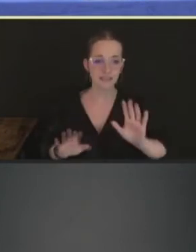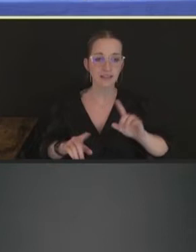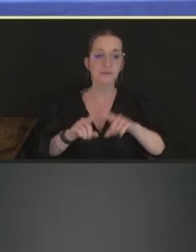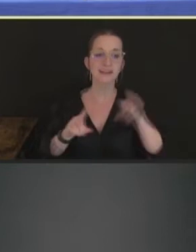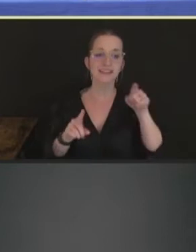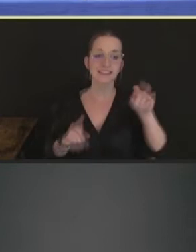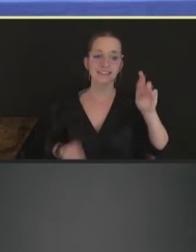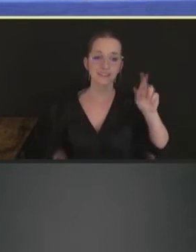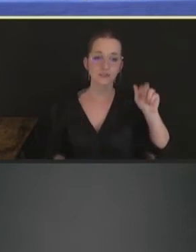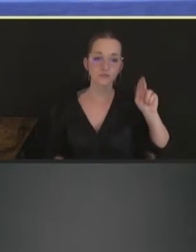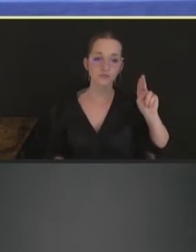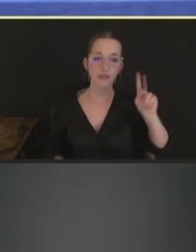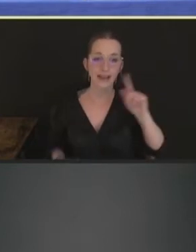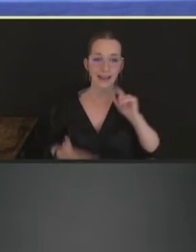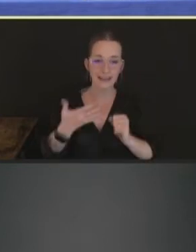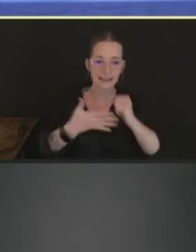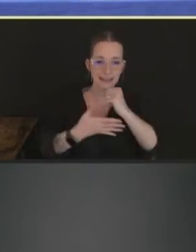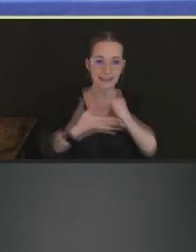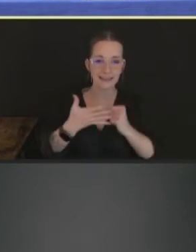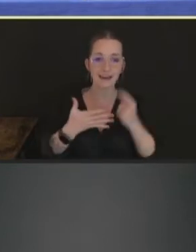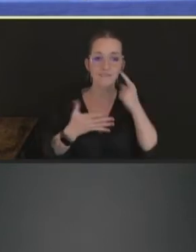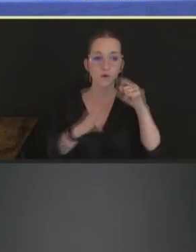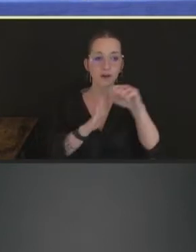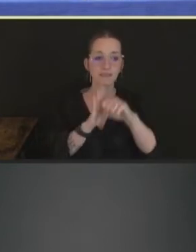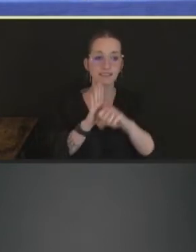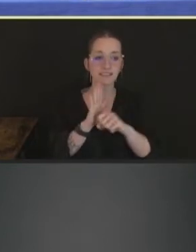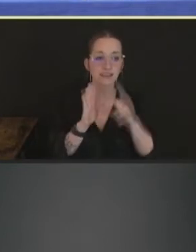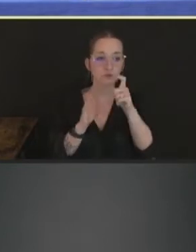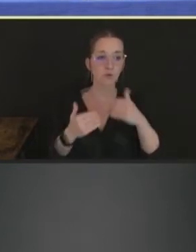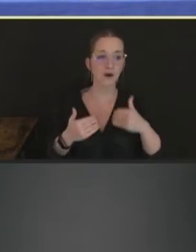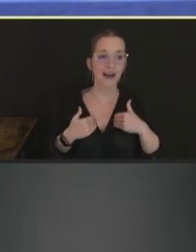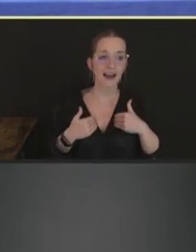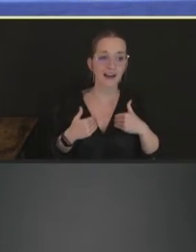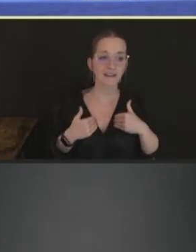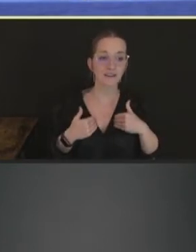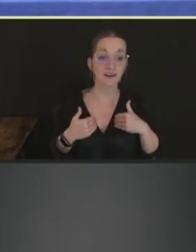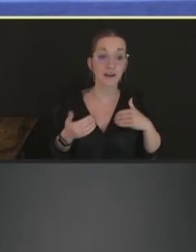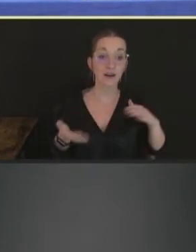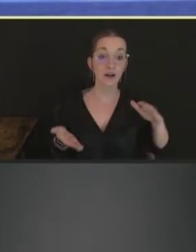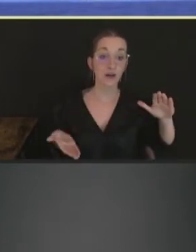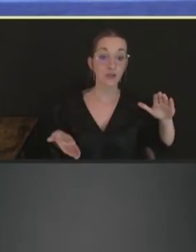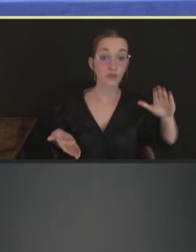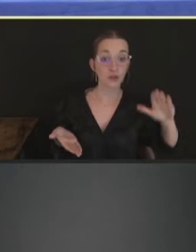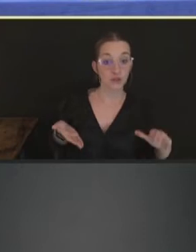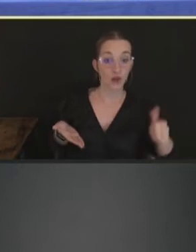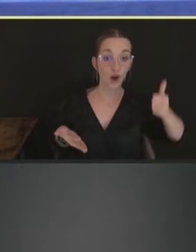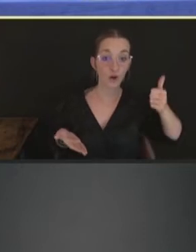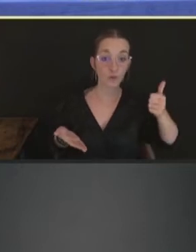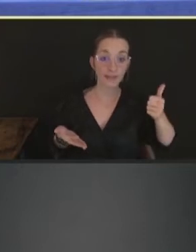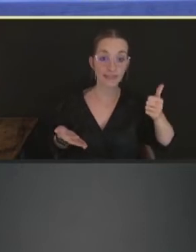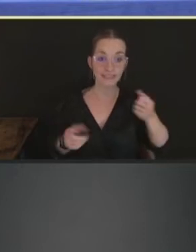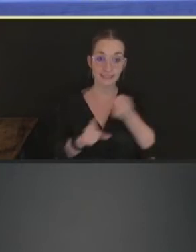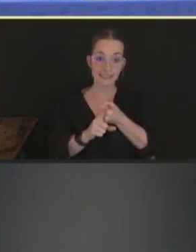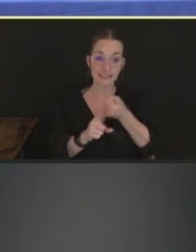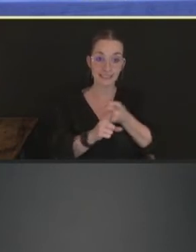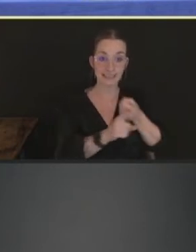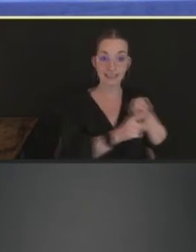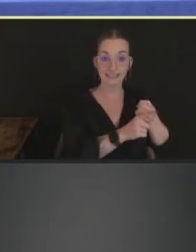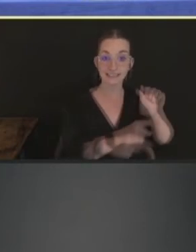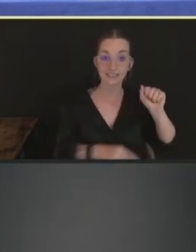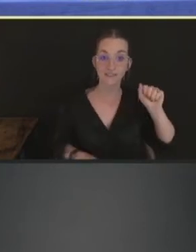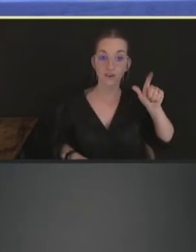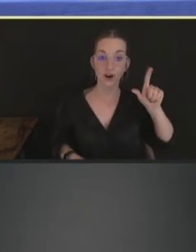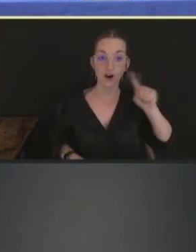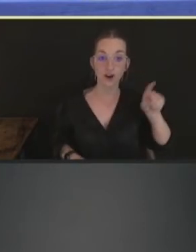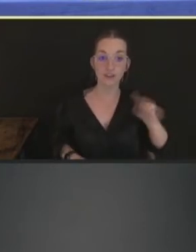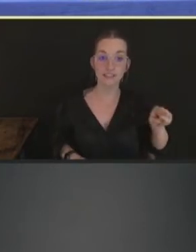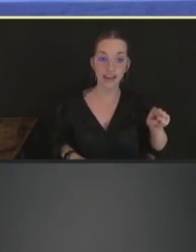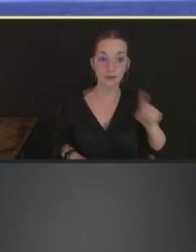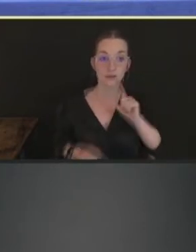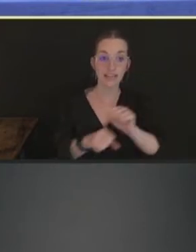So, a state that has the lowest incidence of Alzheimer's actually gets the highest rank.